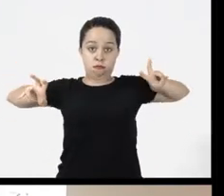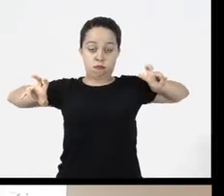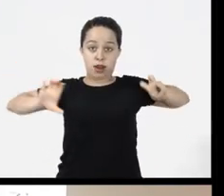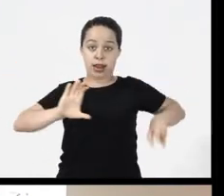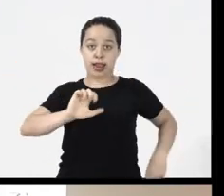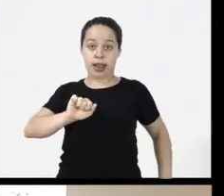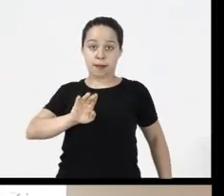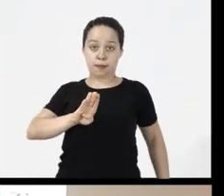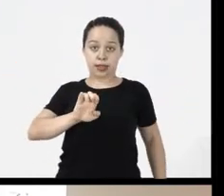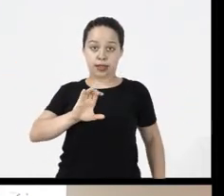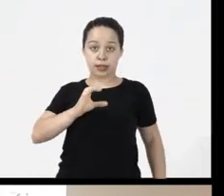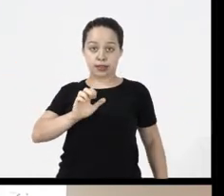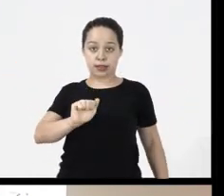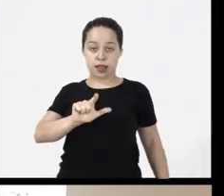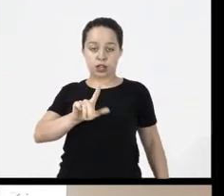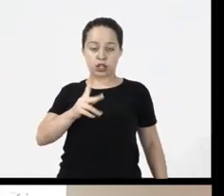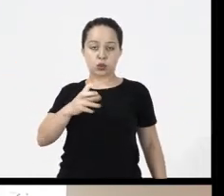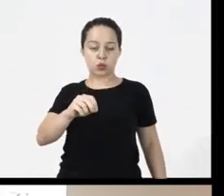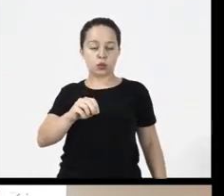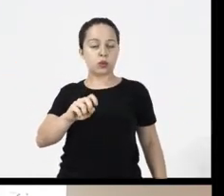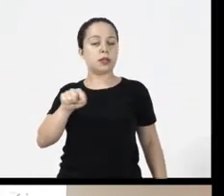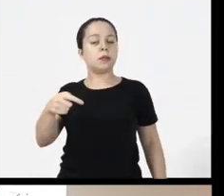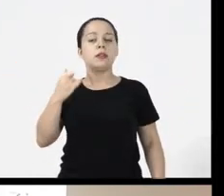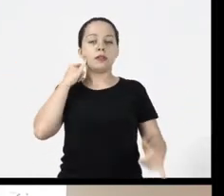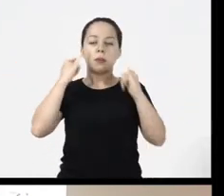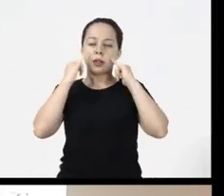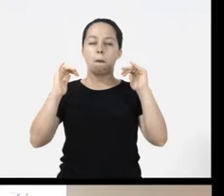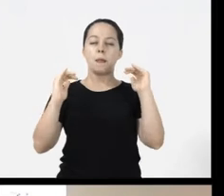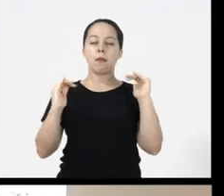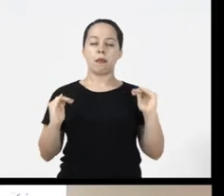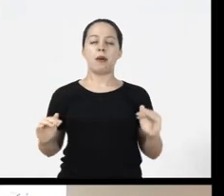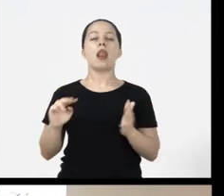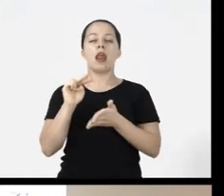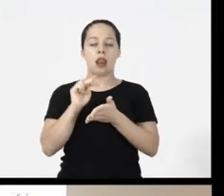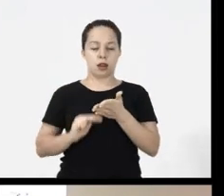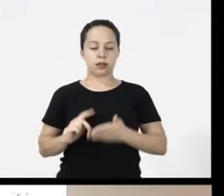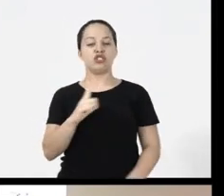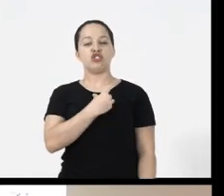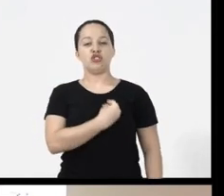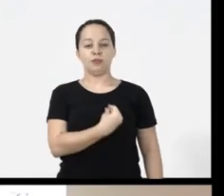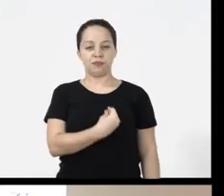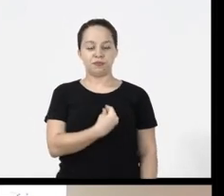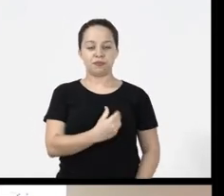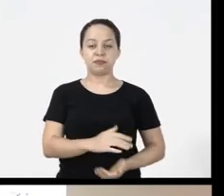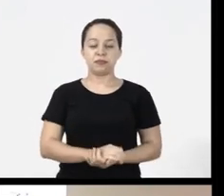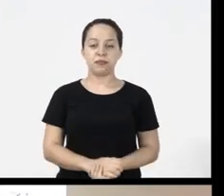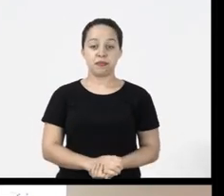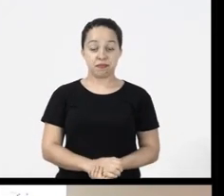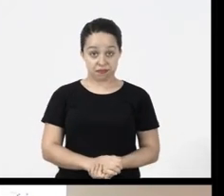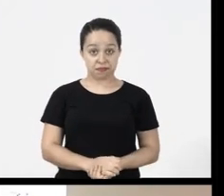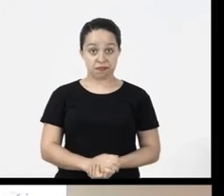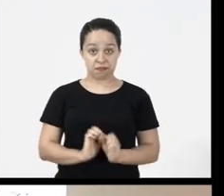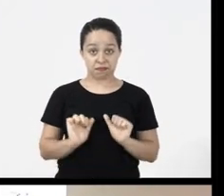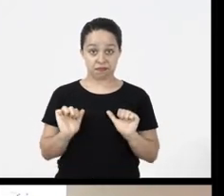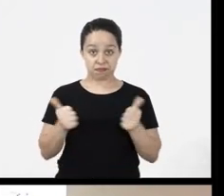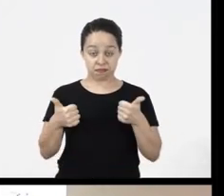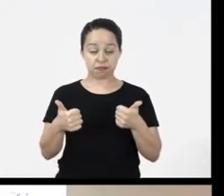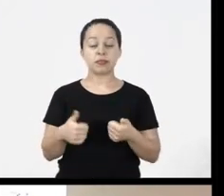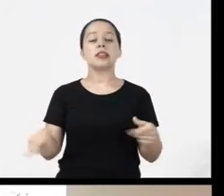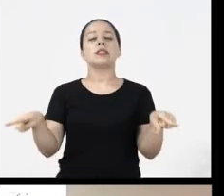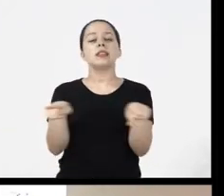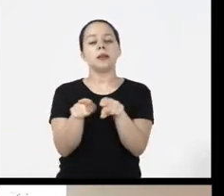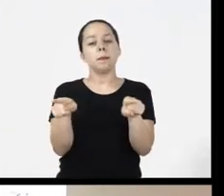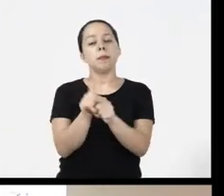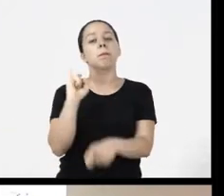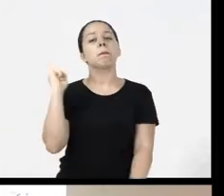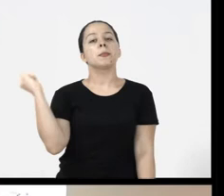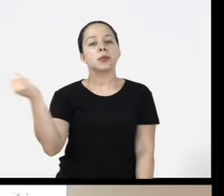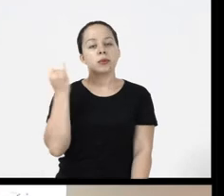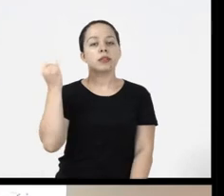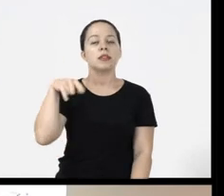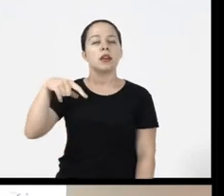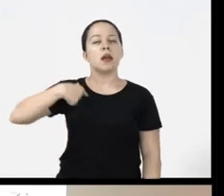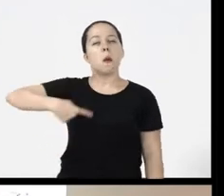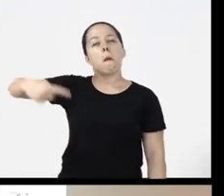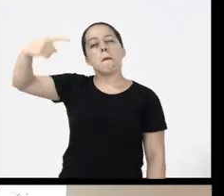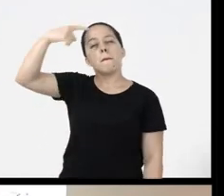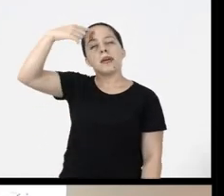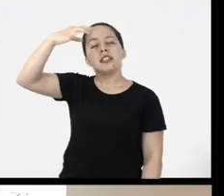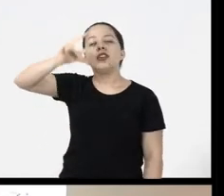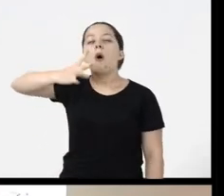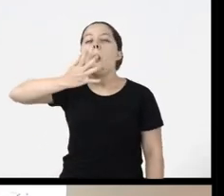and then it will read the subsequent information G1 it is also important that I do not use only